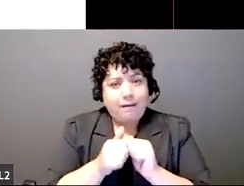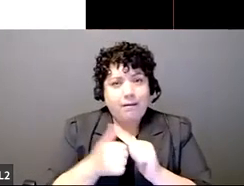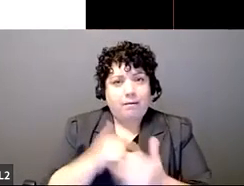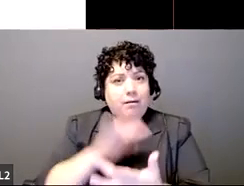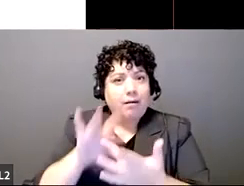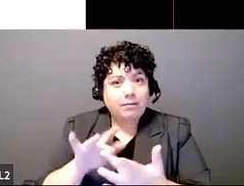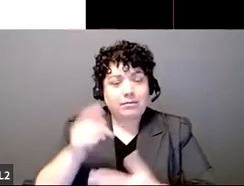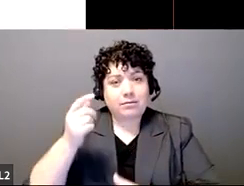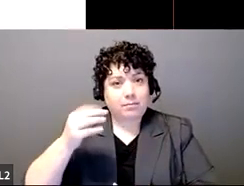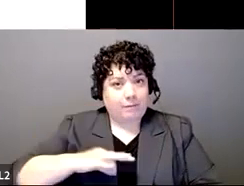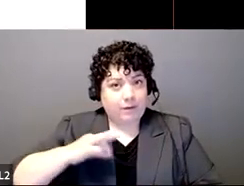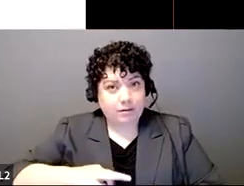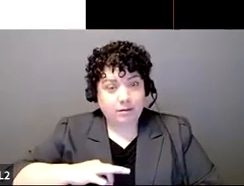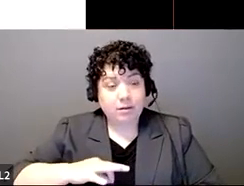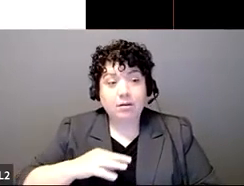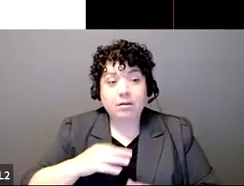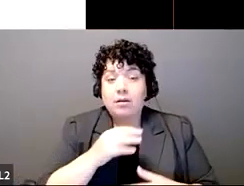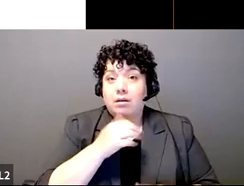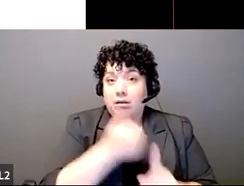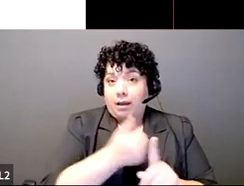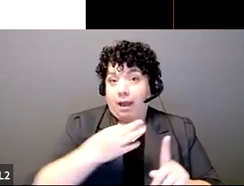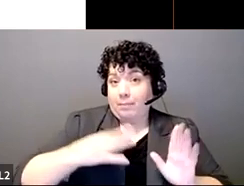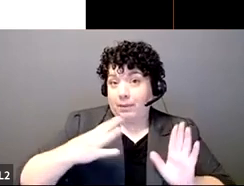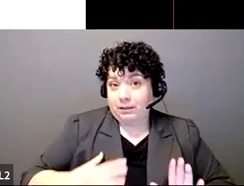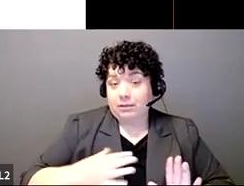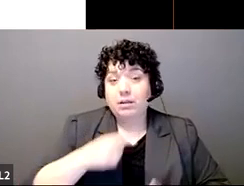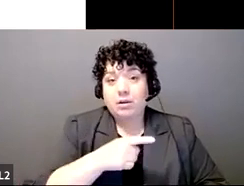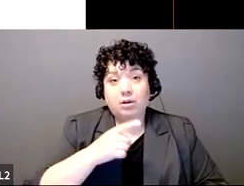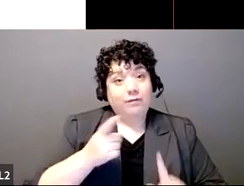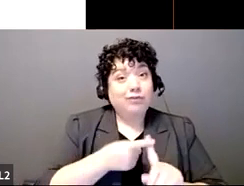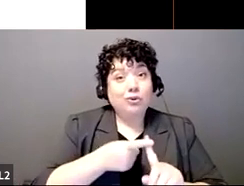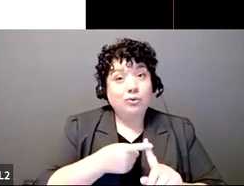the first thing that potential applicants need to know is the benefits actually exist